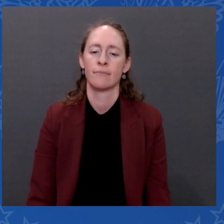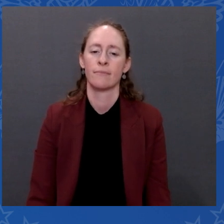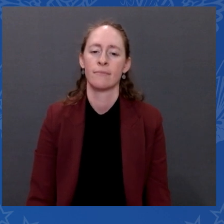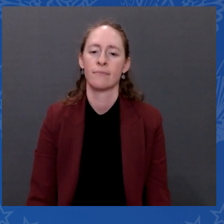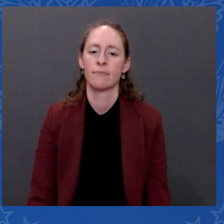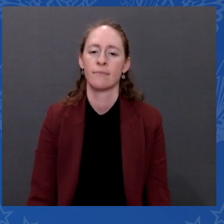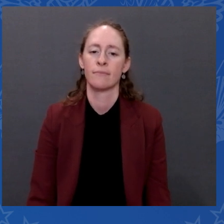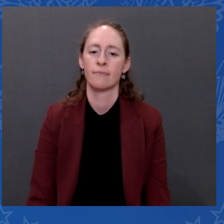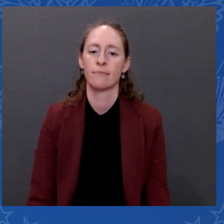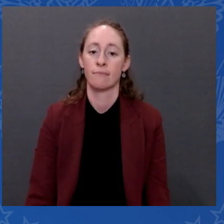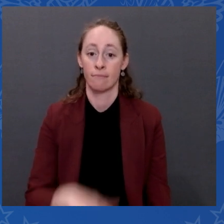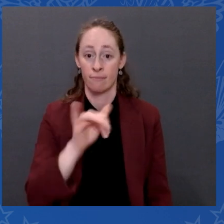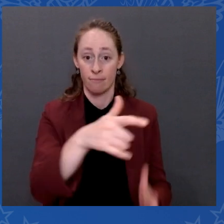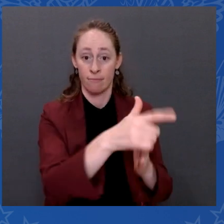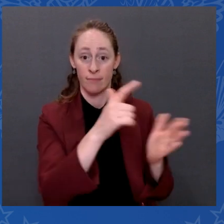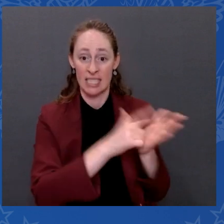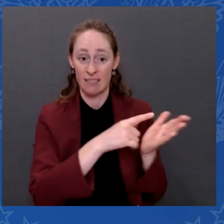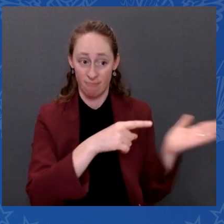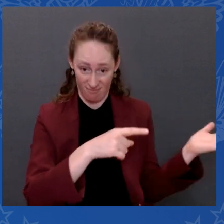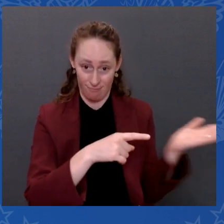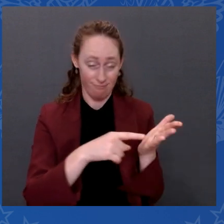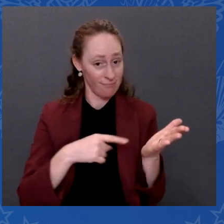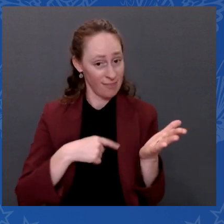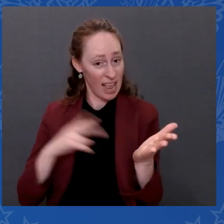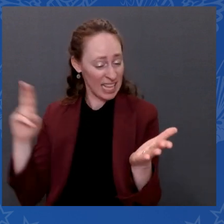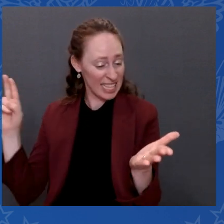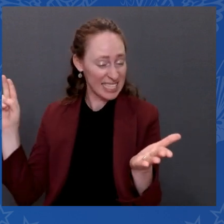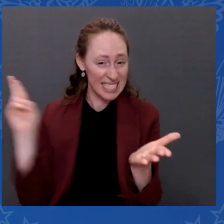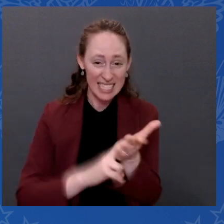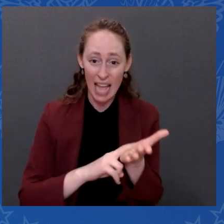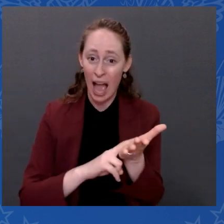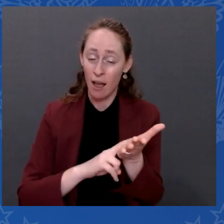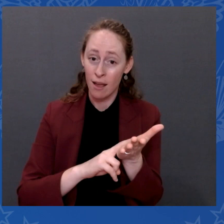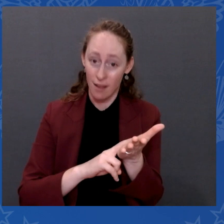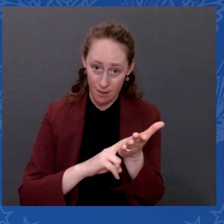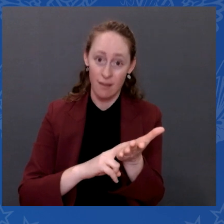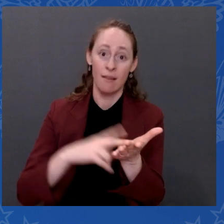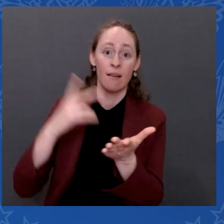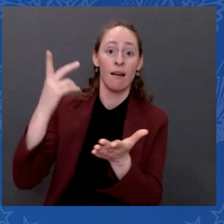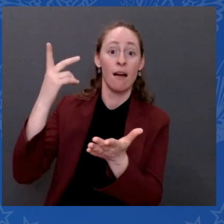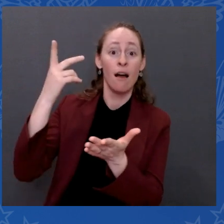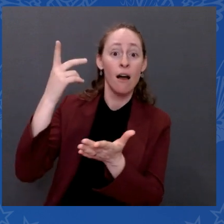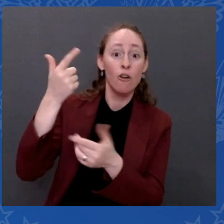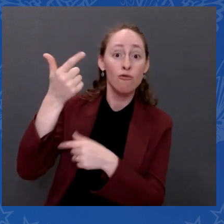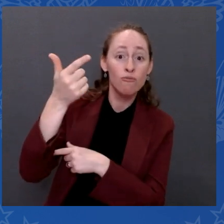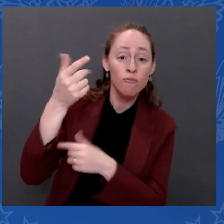It's not sufficient. I've got to sign off on the big ones. Secretary Raimondo will have the power